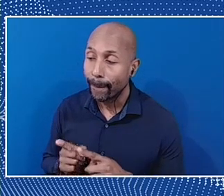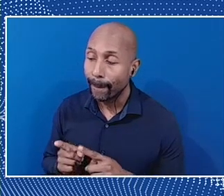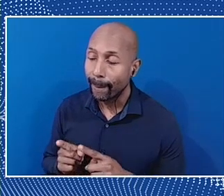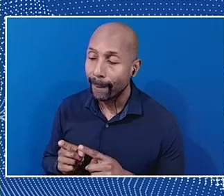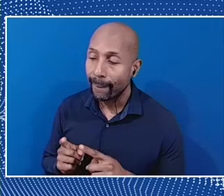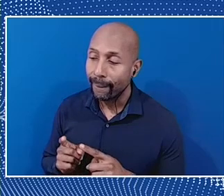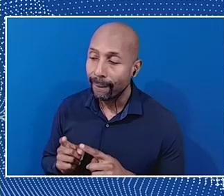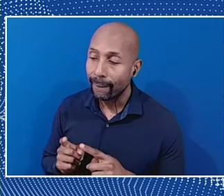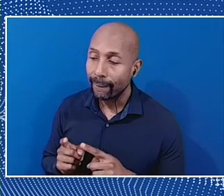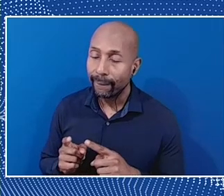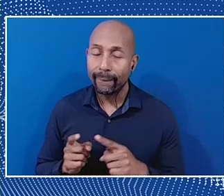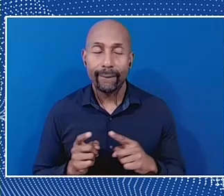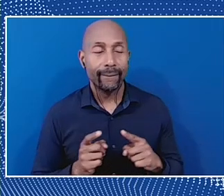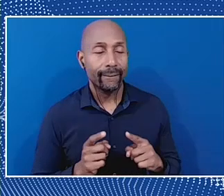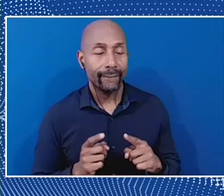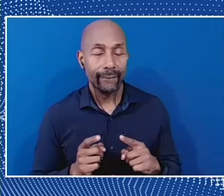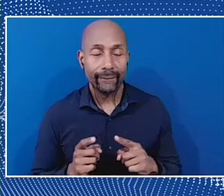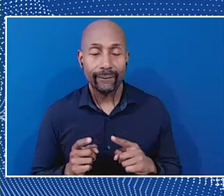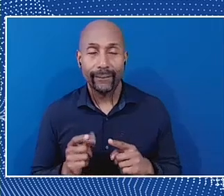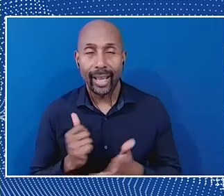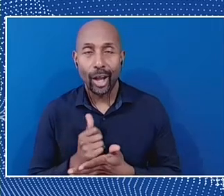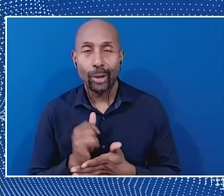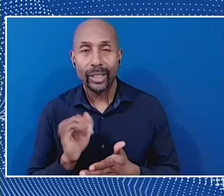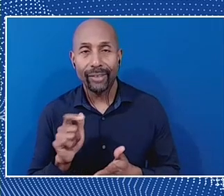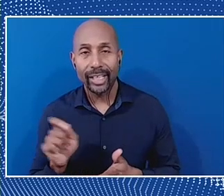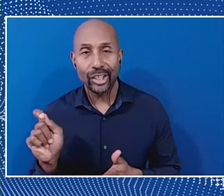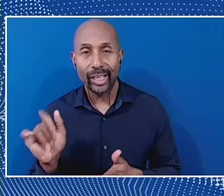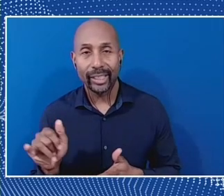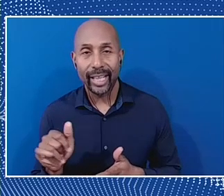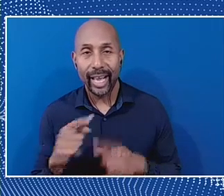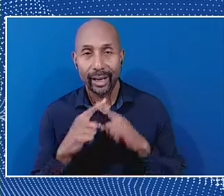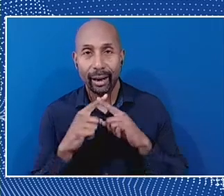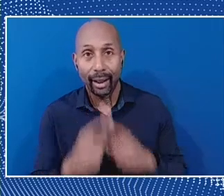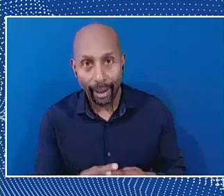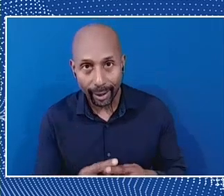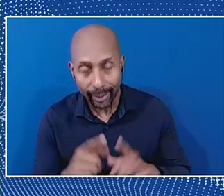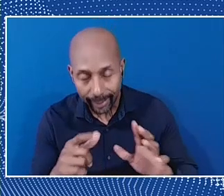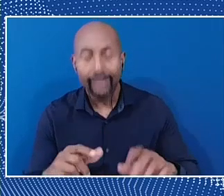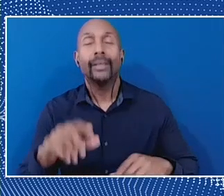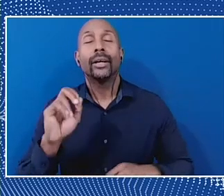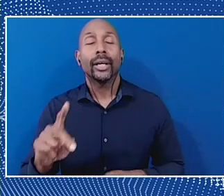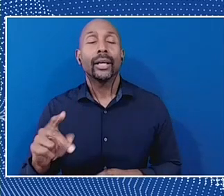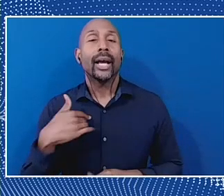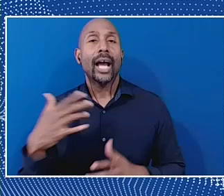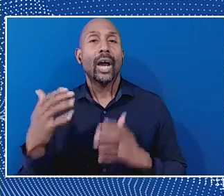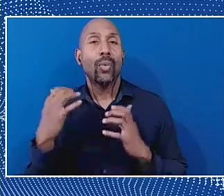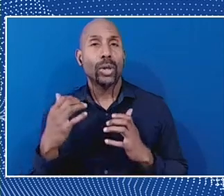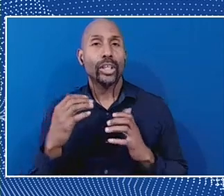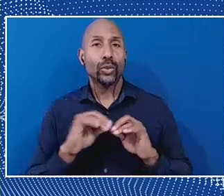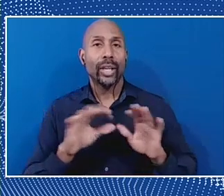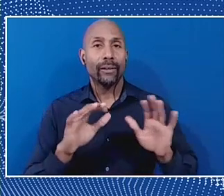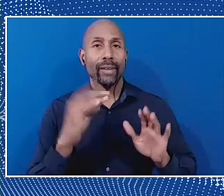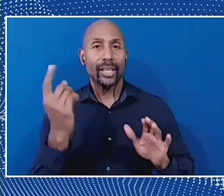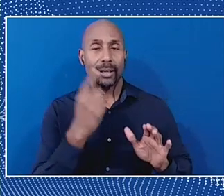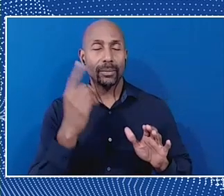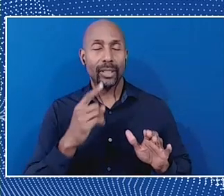Helps if you check that little button, doesn't it? What I wanted to do was circle back and clarify something that Jalil had